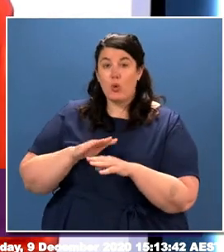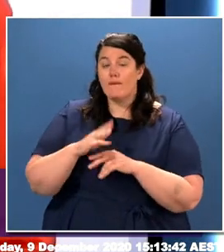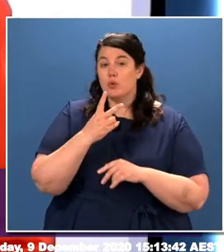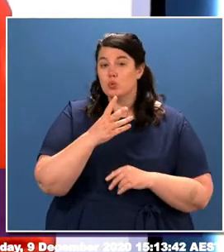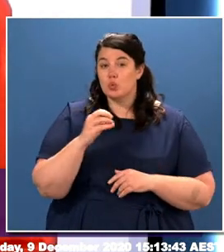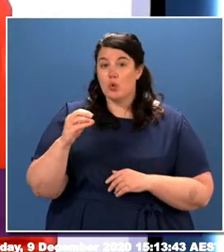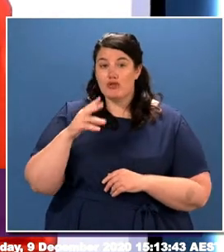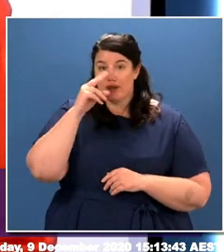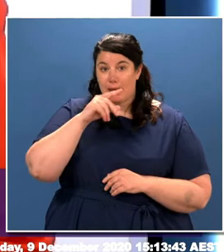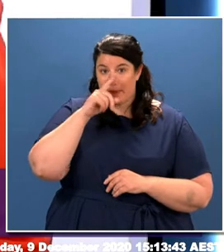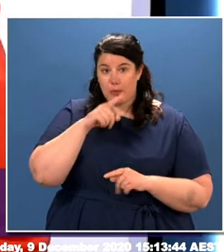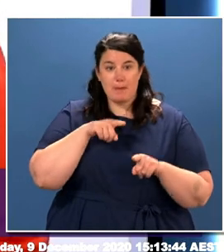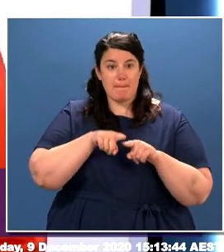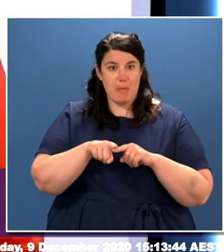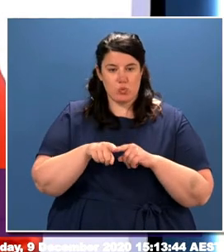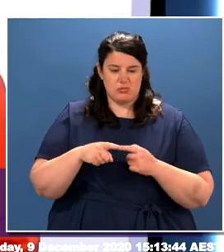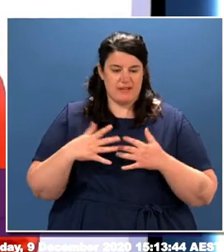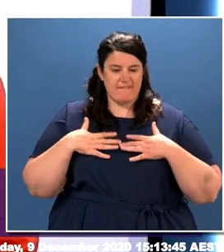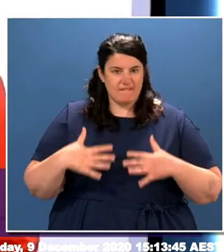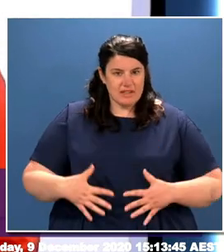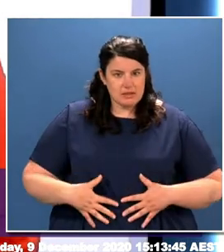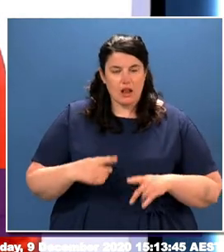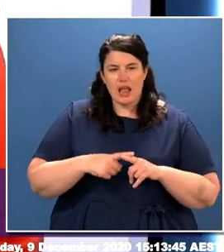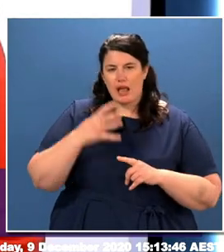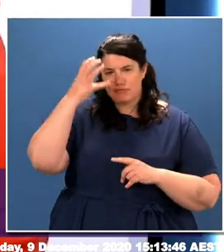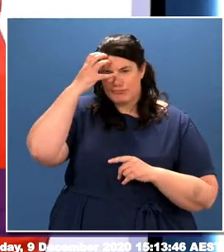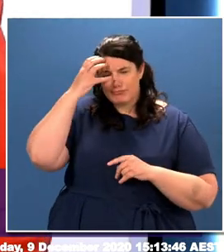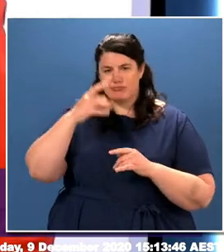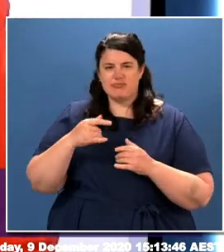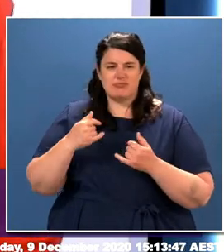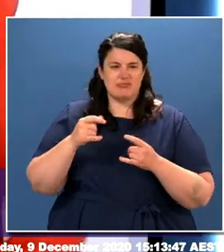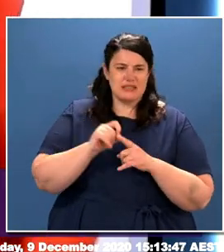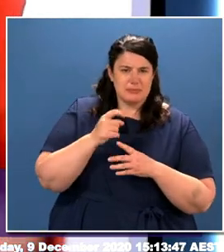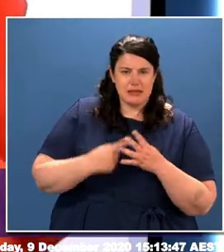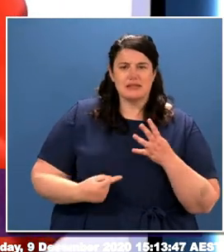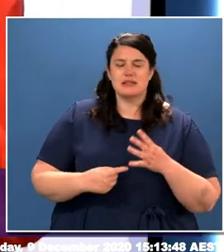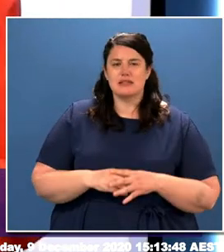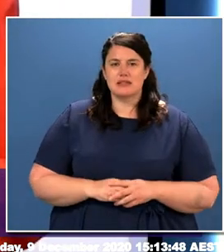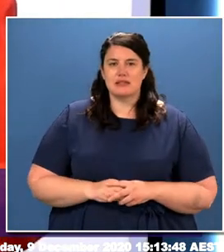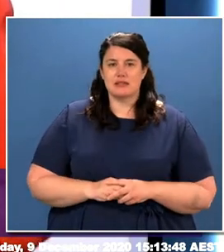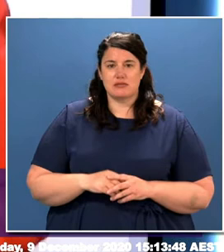primary, physical and neurological disabilities? Yeah. And so the purpose of the survey was what?